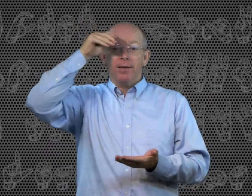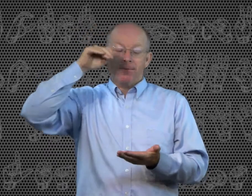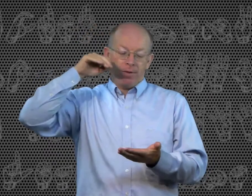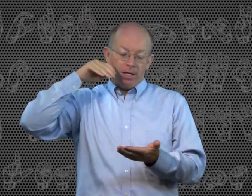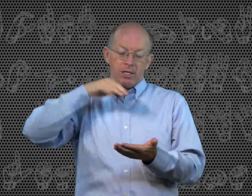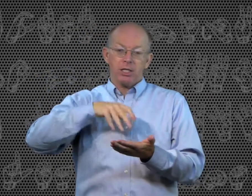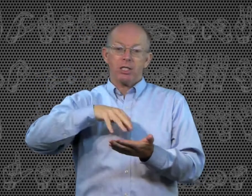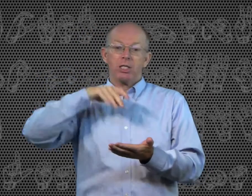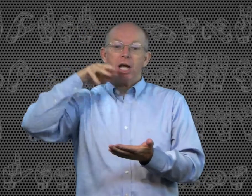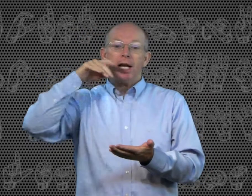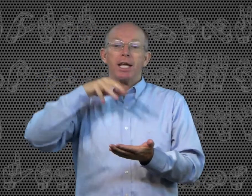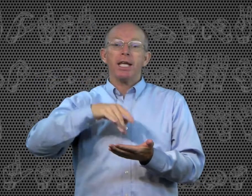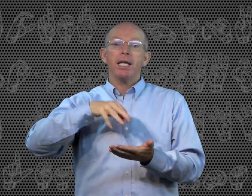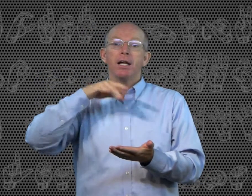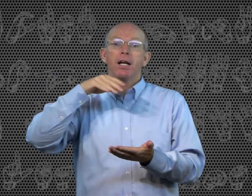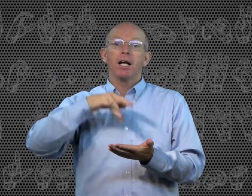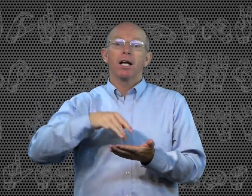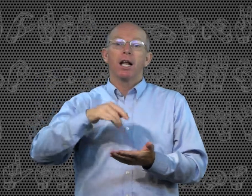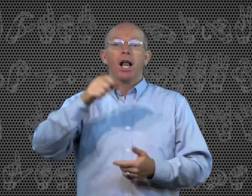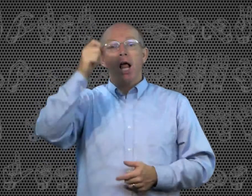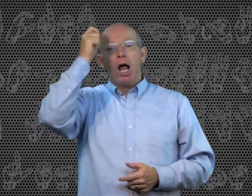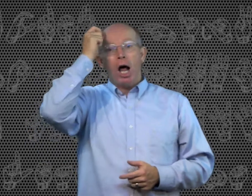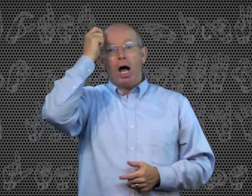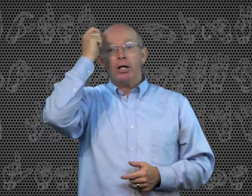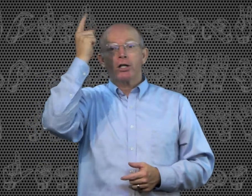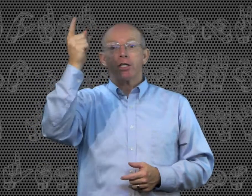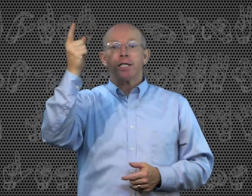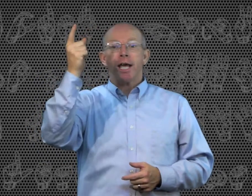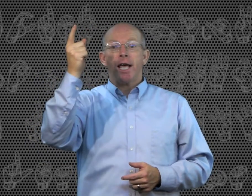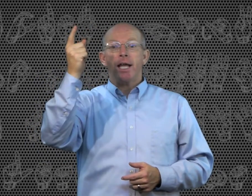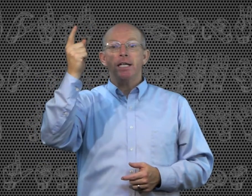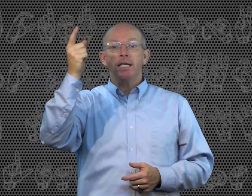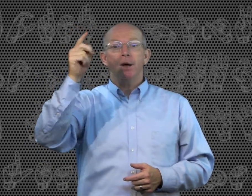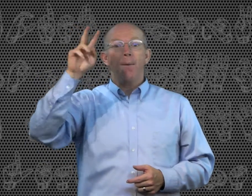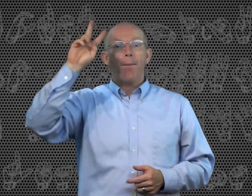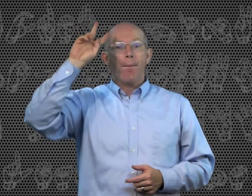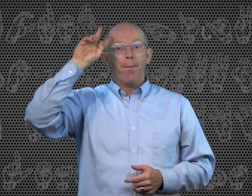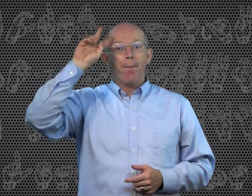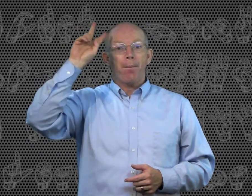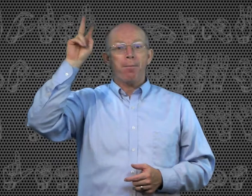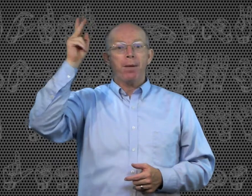STUDY UNDERSTAND